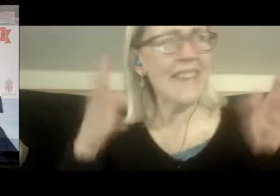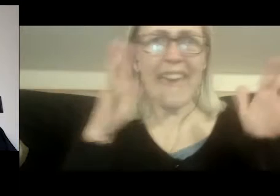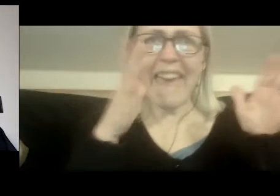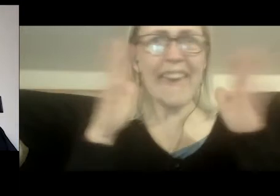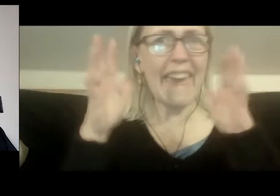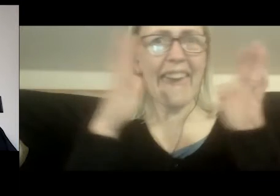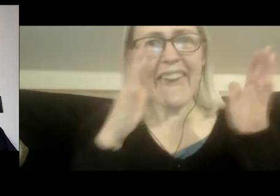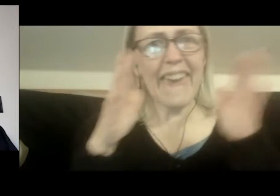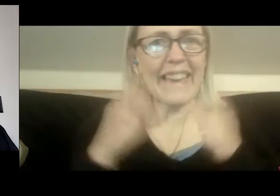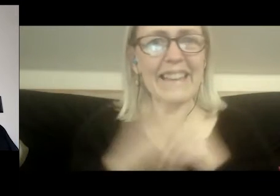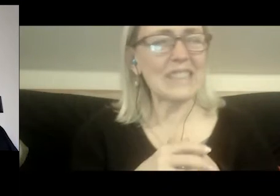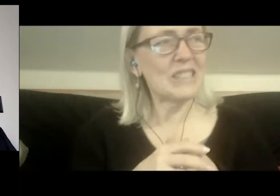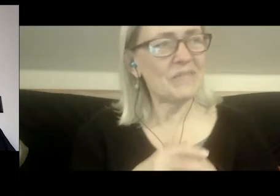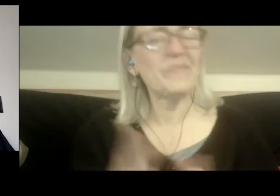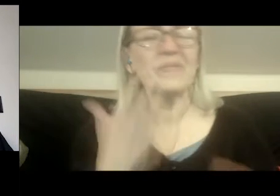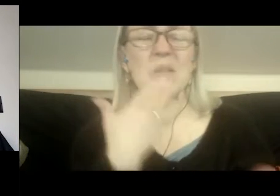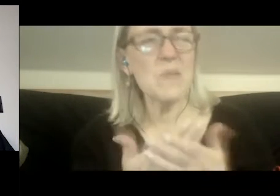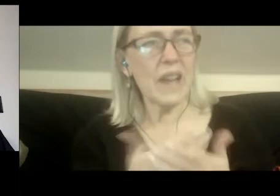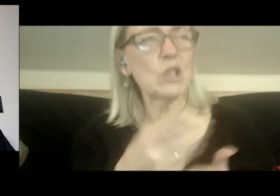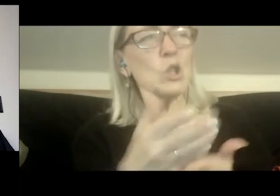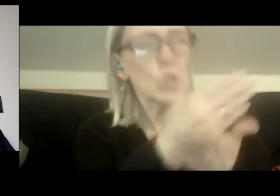This Excellence Award is presented to an individual